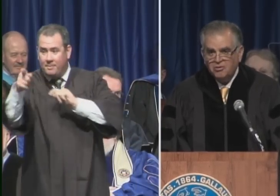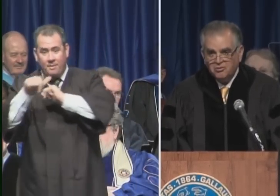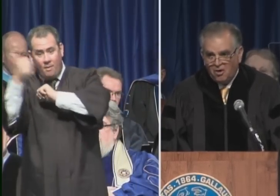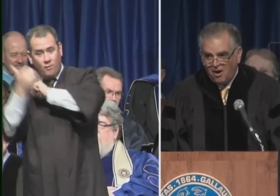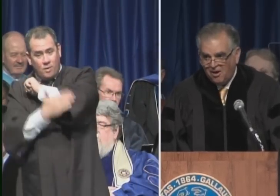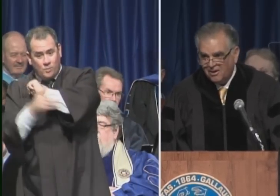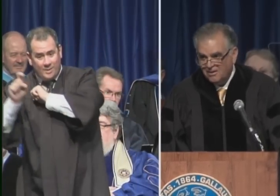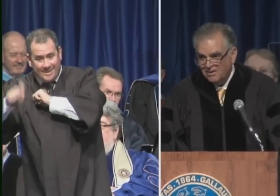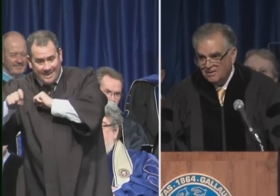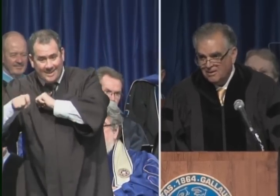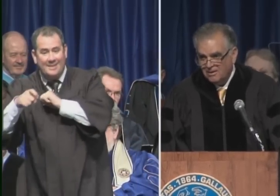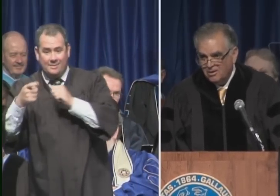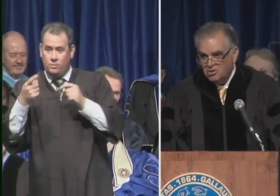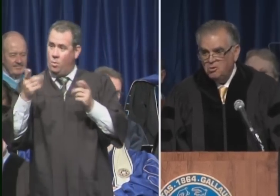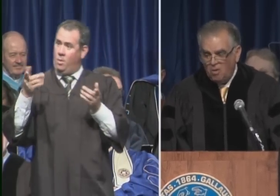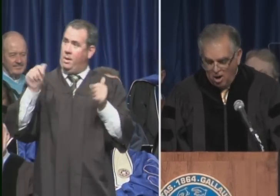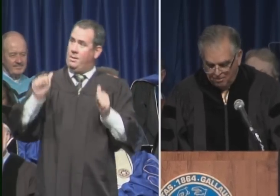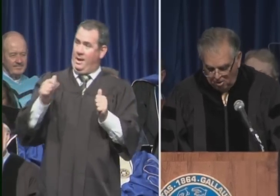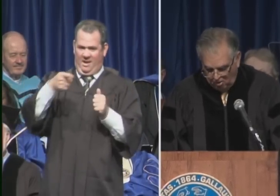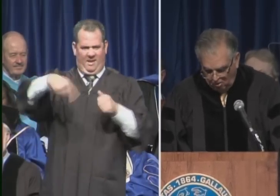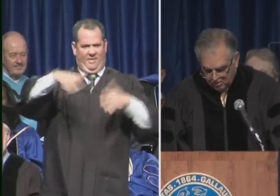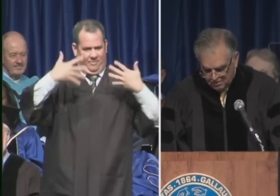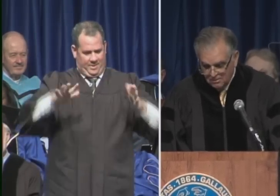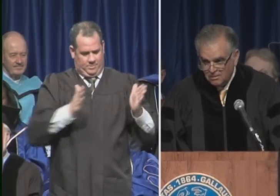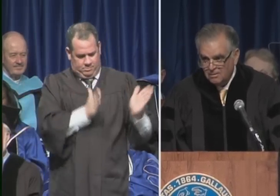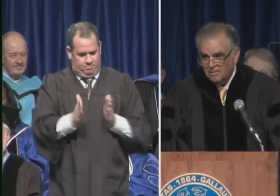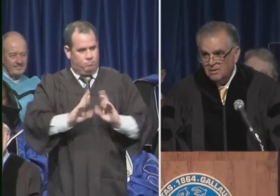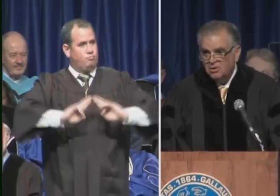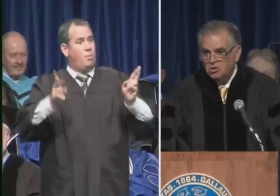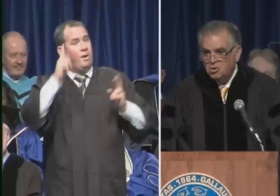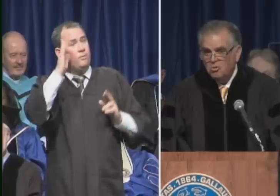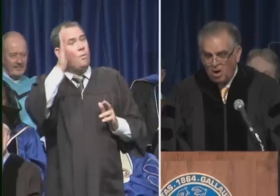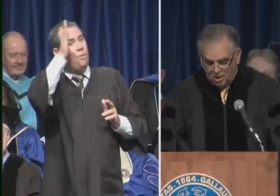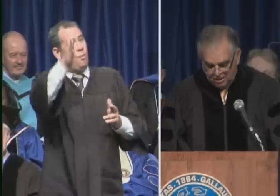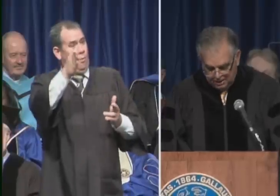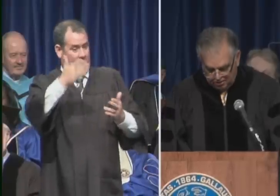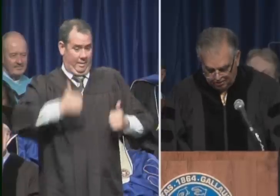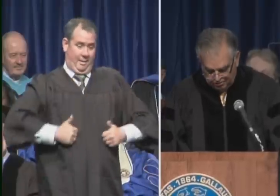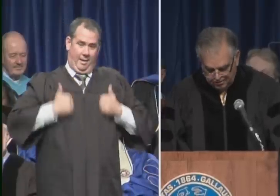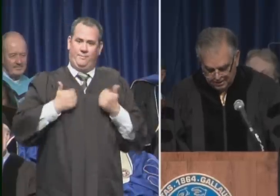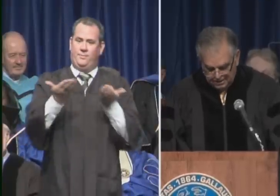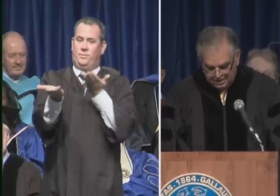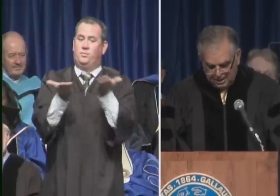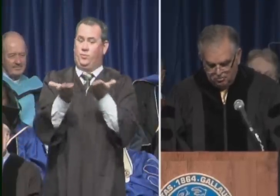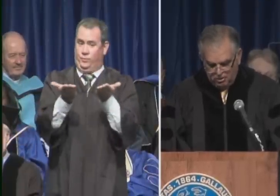You are strong. You are bold. You are leaders.